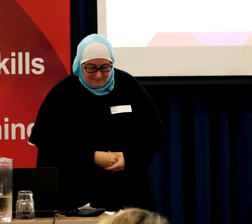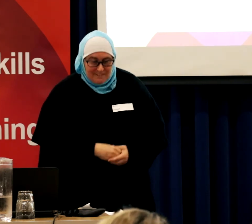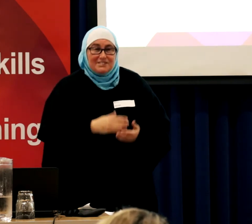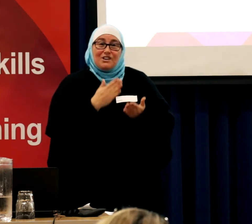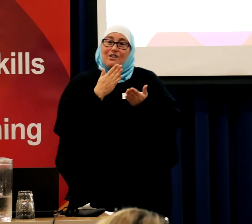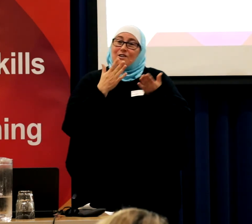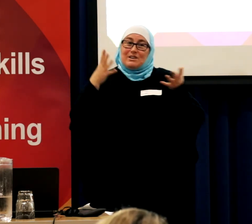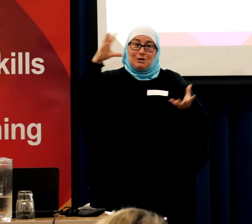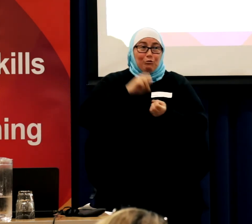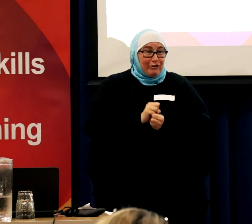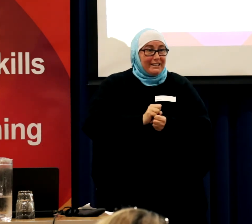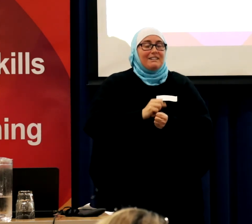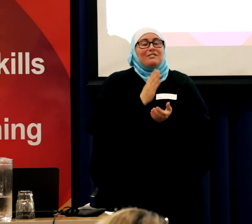I can just sit and relax and read.